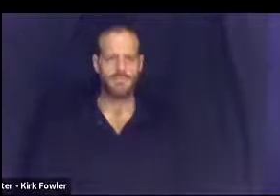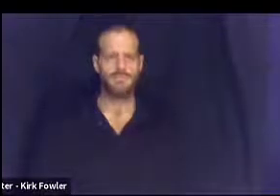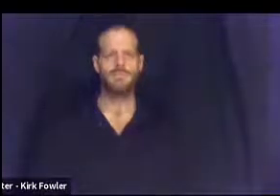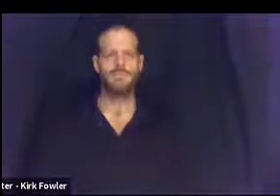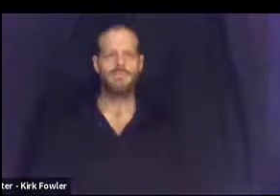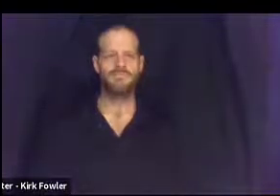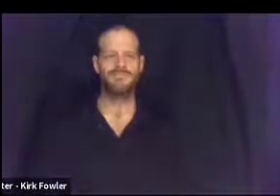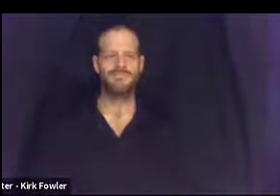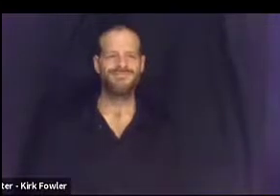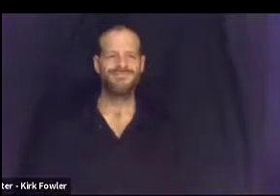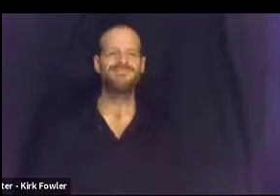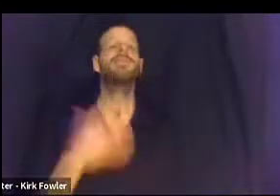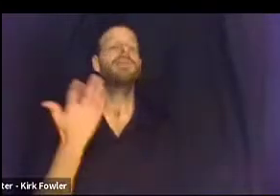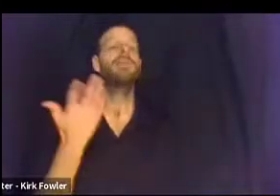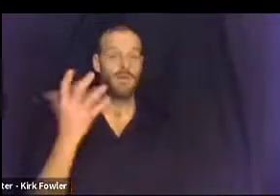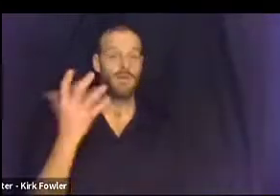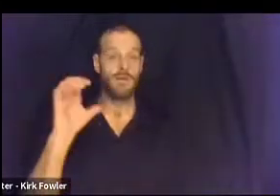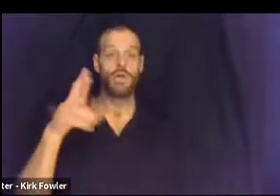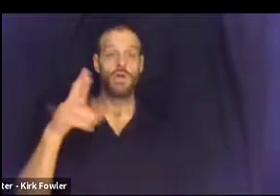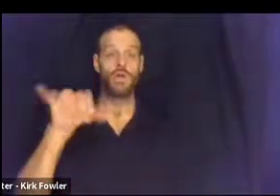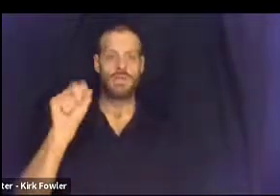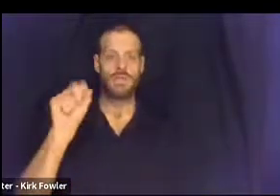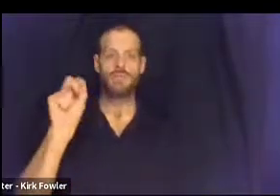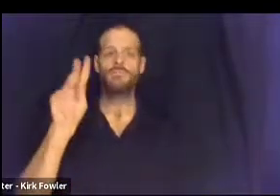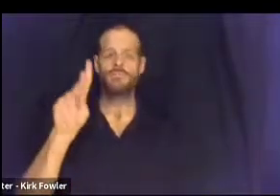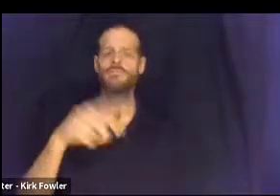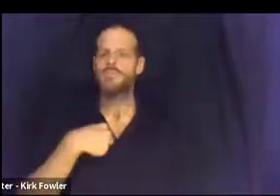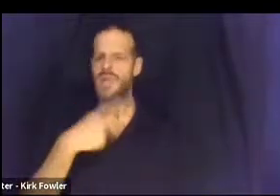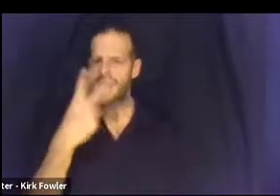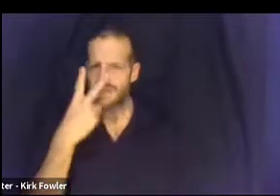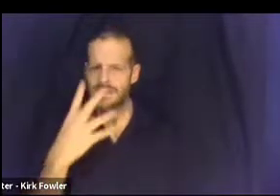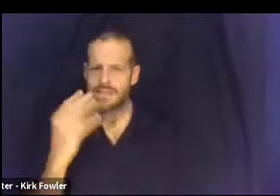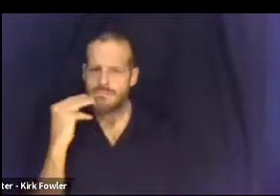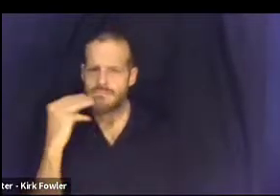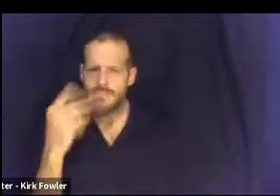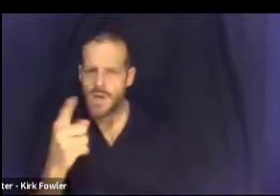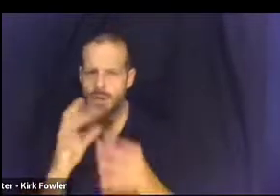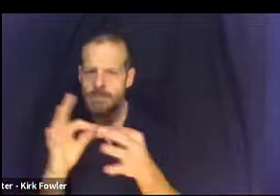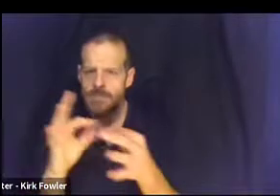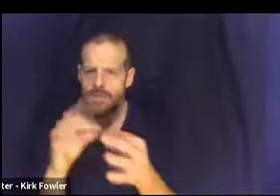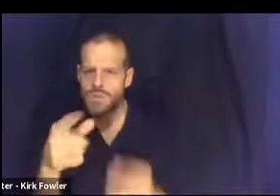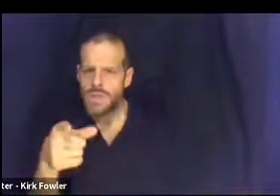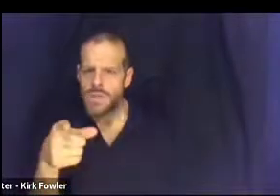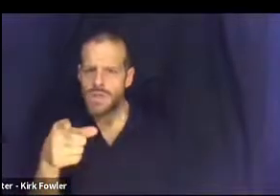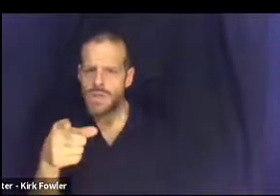Okay. So, and I do see Marilyn also mentioned the I Can Connect Program.